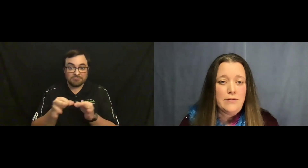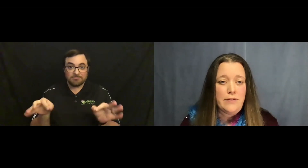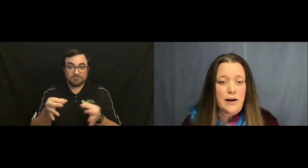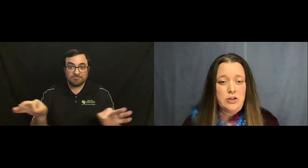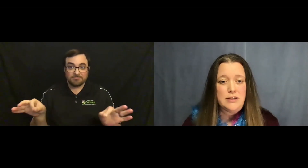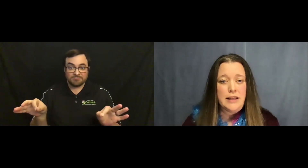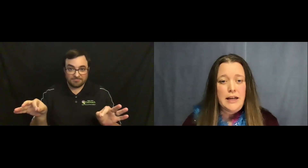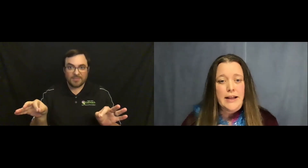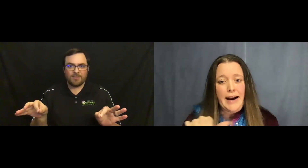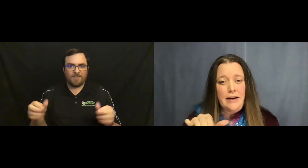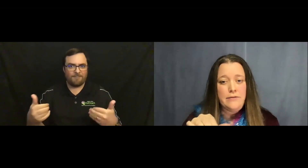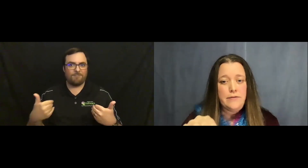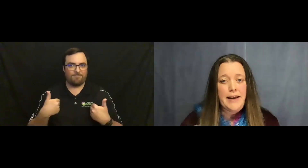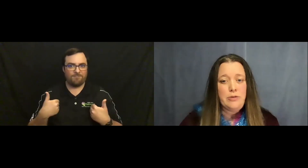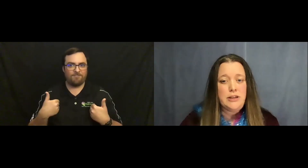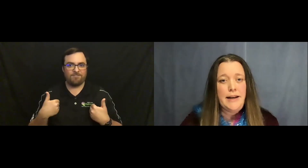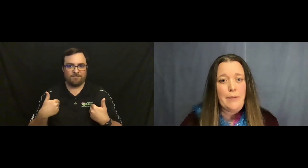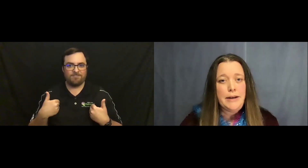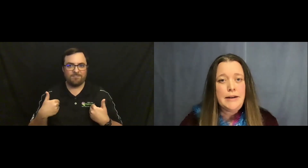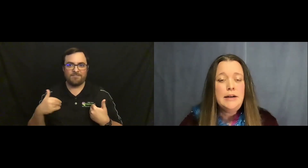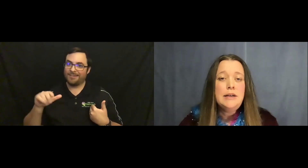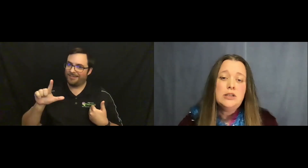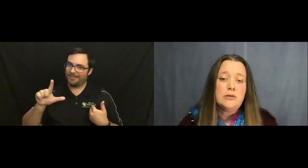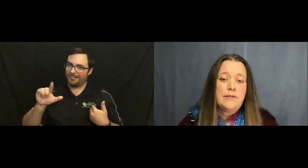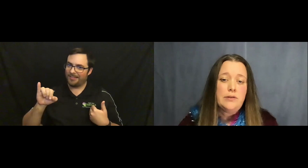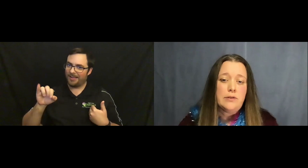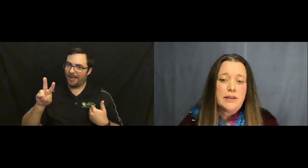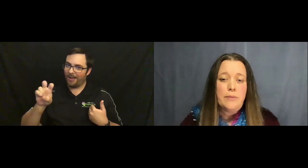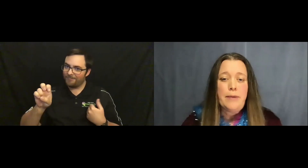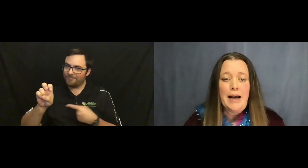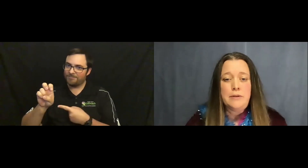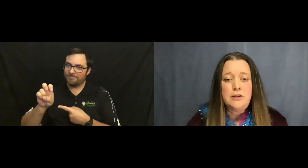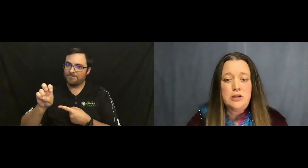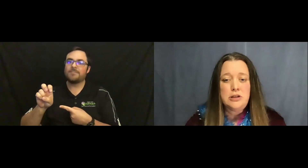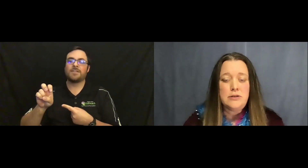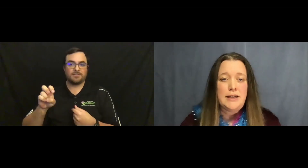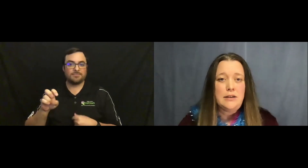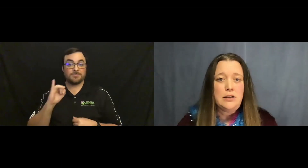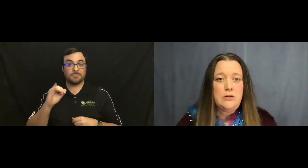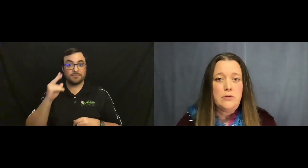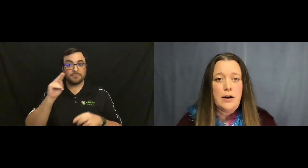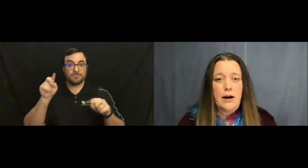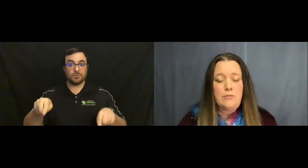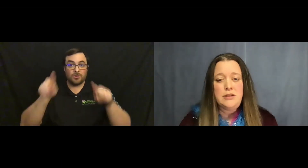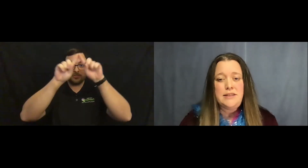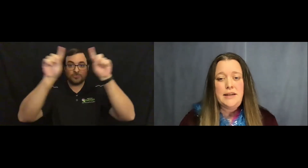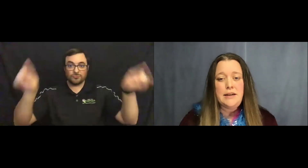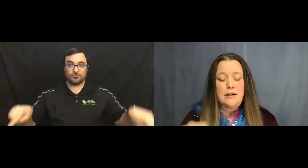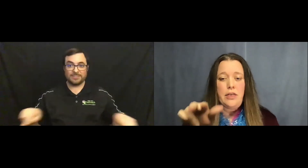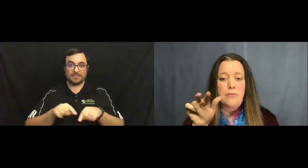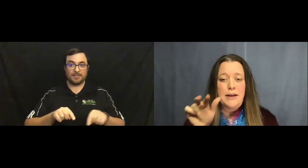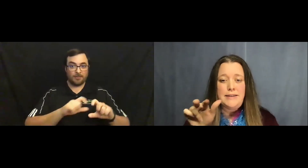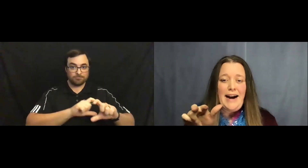live captioning happening. So if you go to the bottom of your screen, you should see